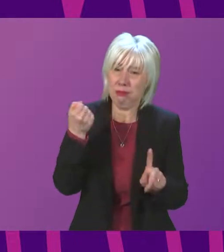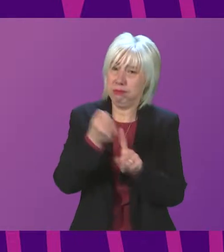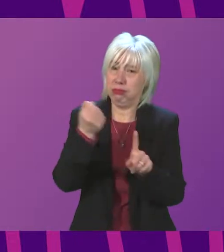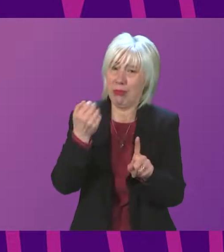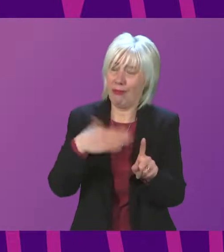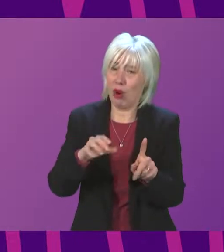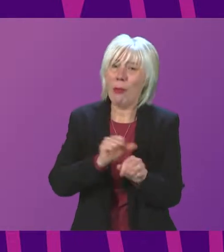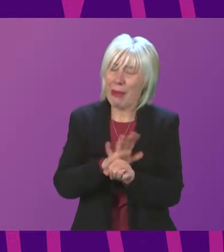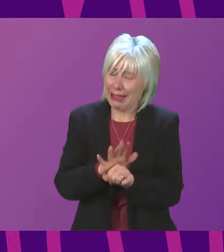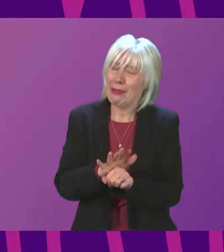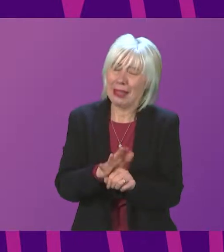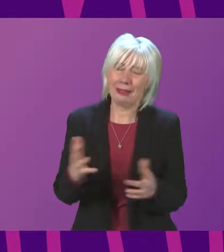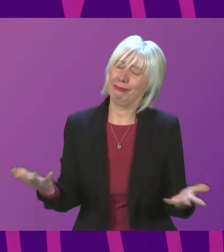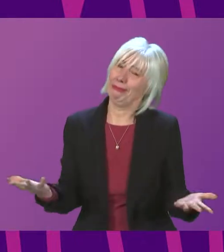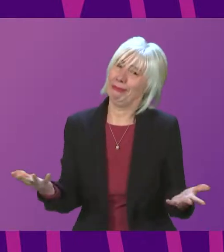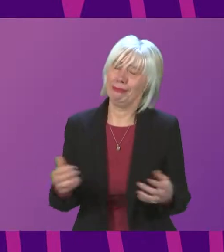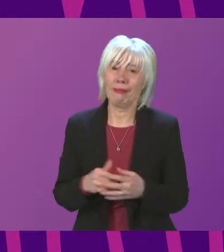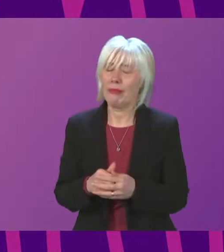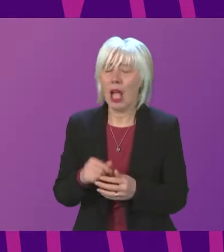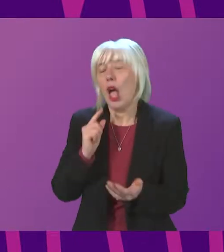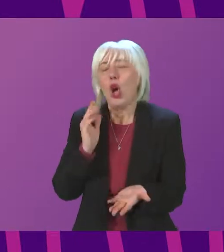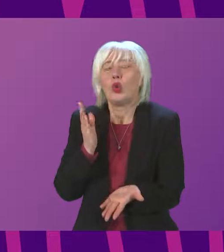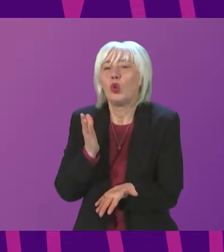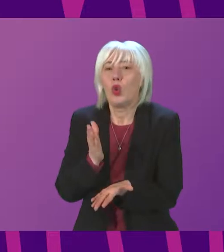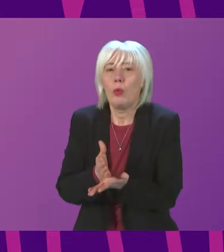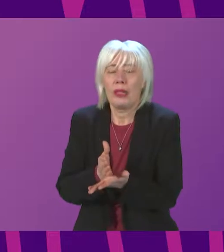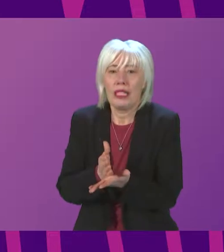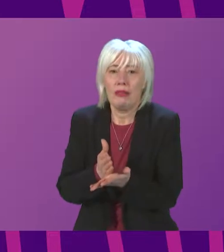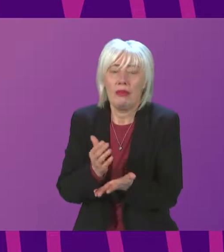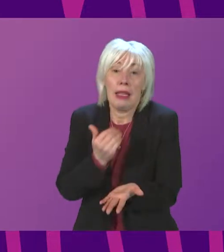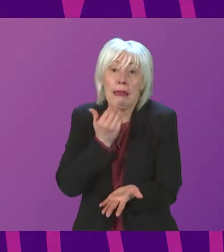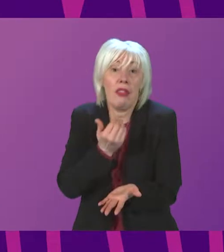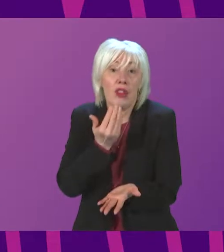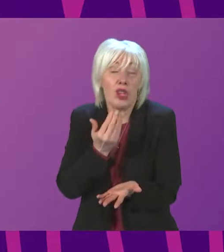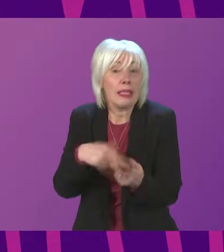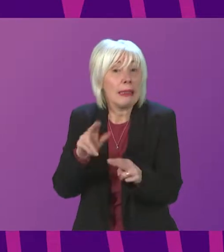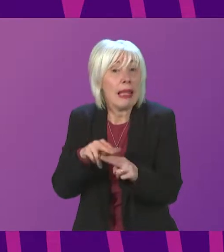I do not believe that there are sufficient staff in the NHS, which is why the Scottish